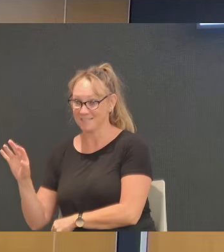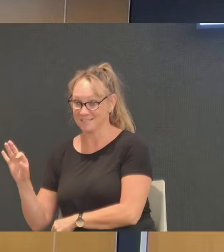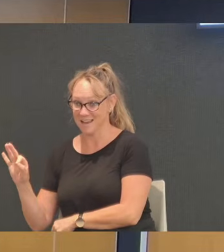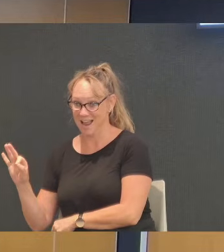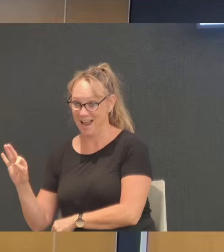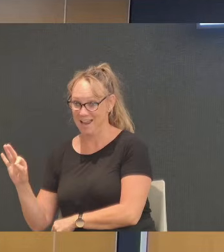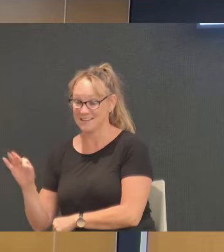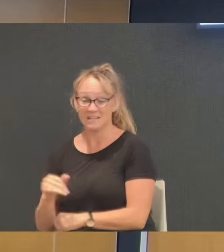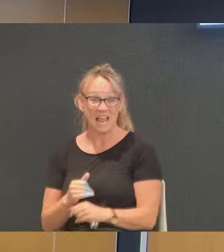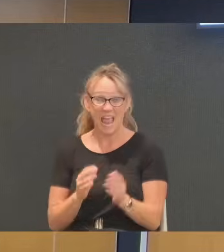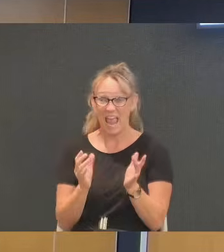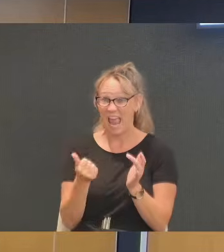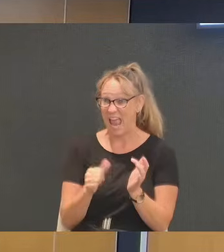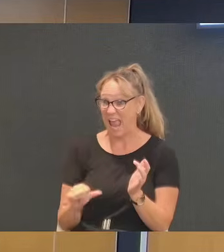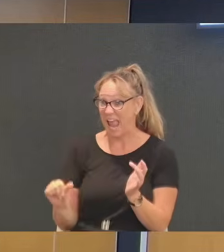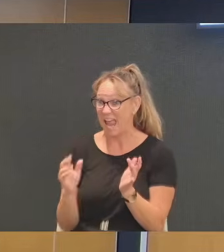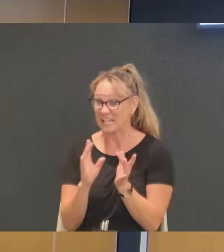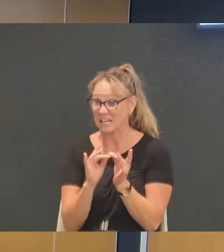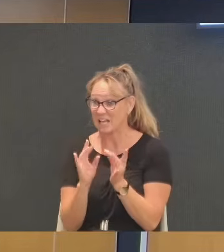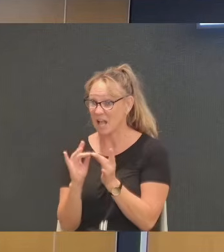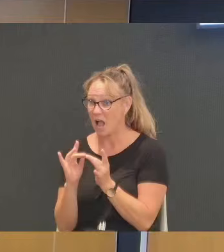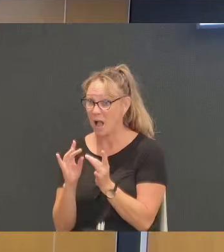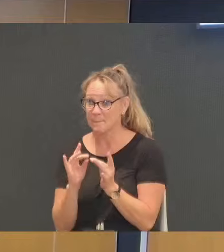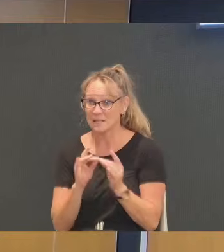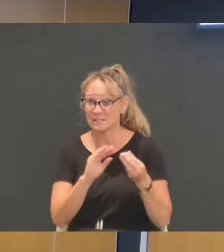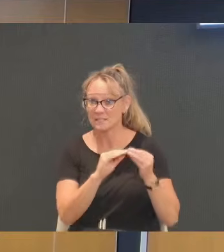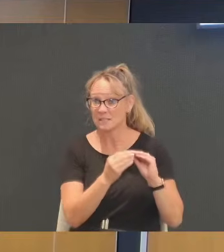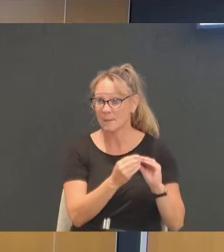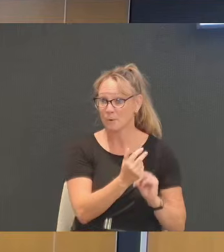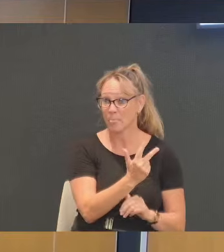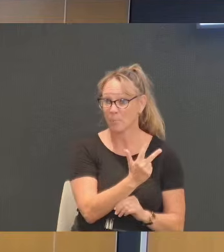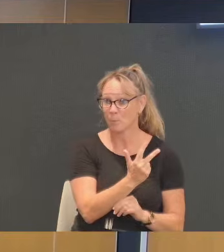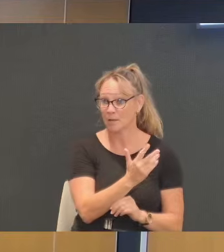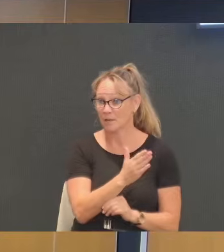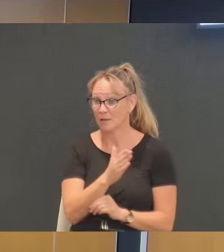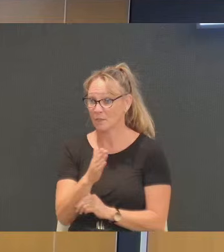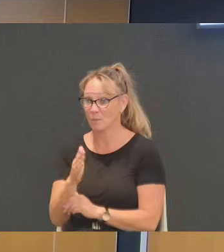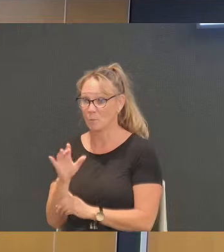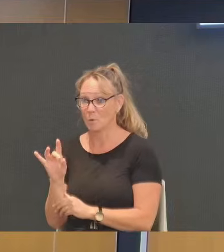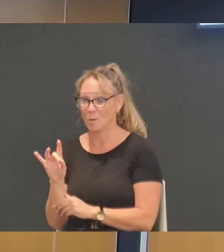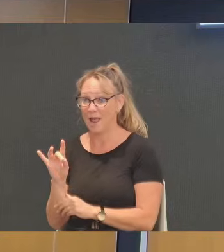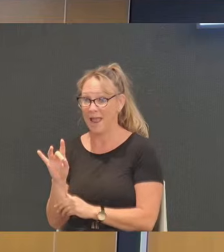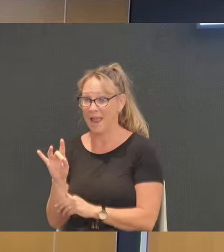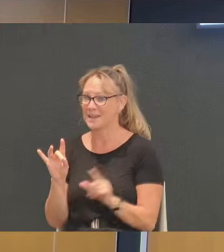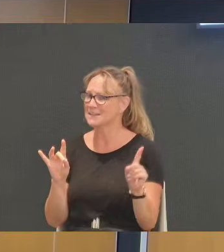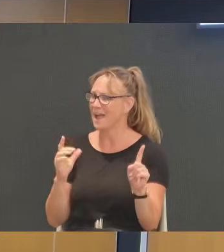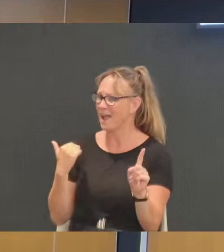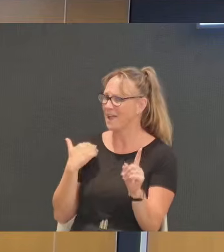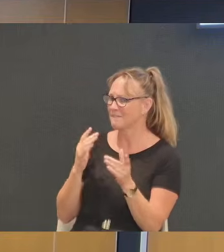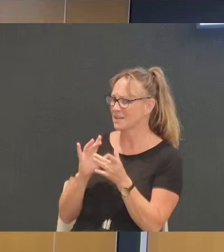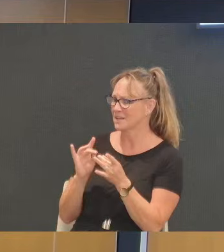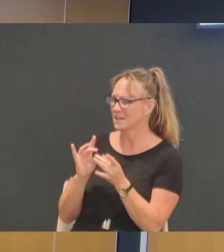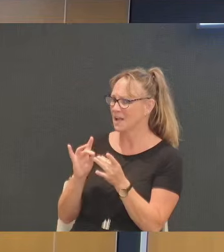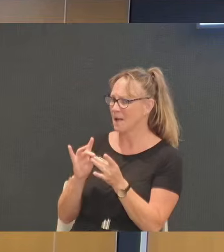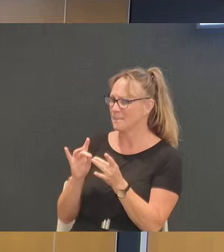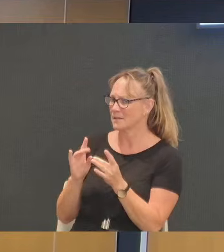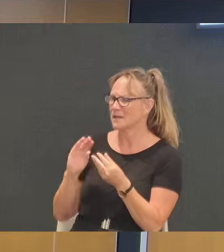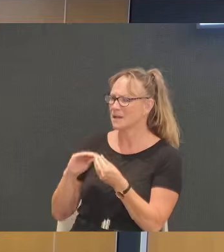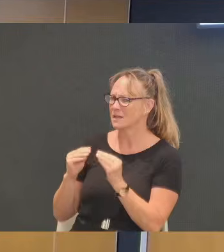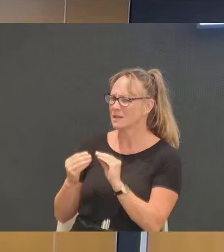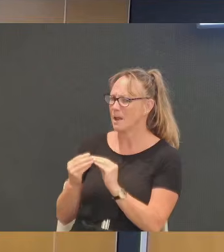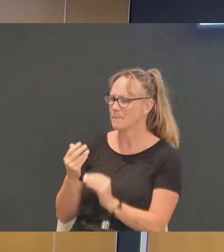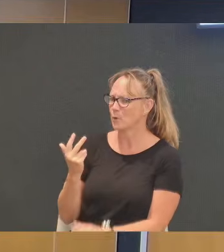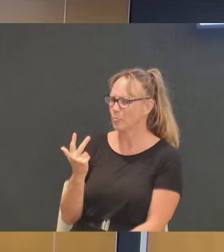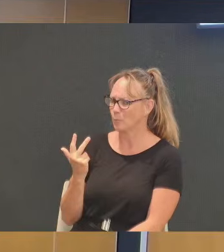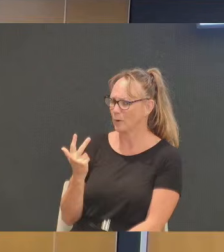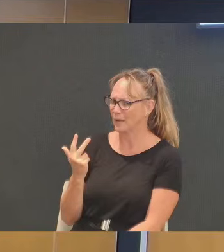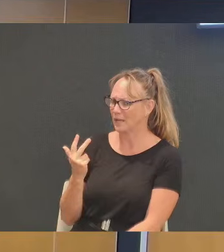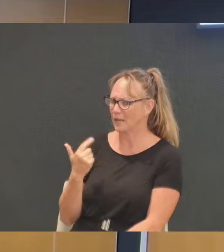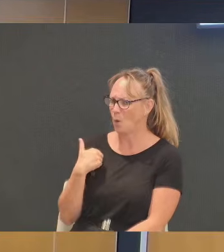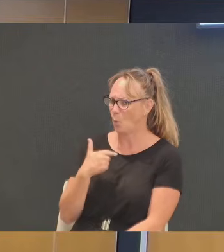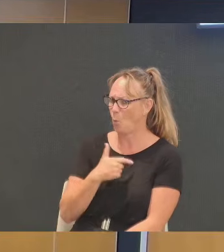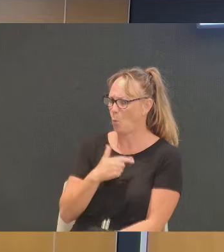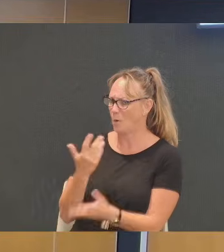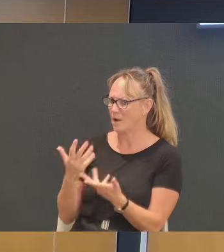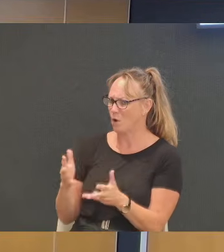as it relates to 3 through 8. Yes, I do. item number three, you said we voted on it in 2021.